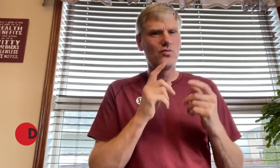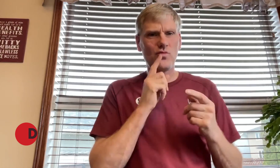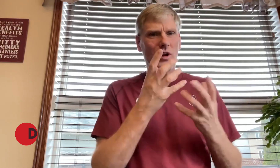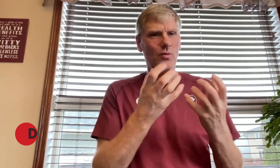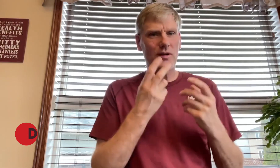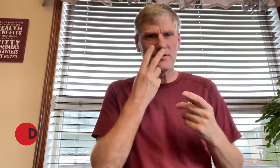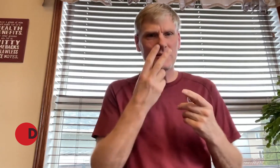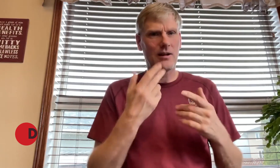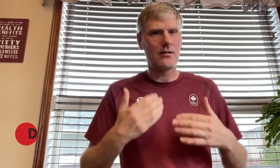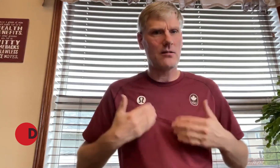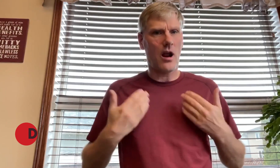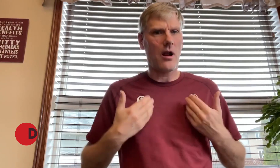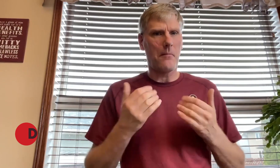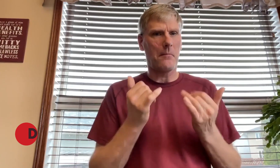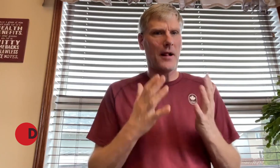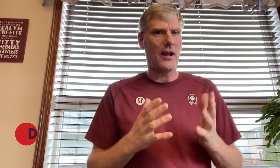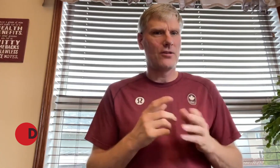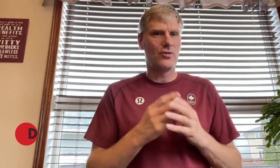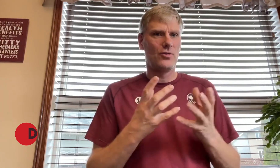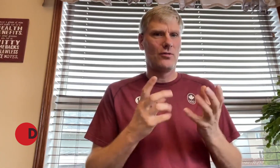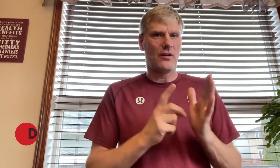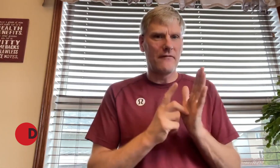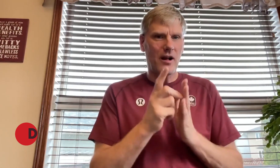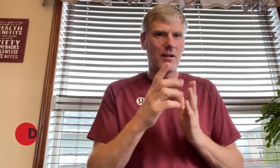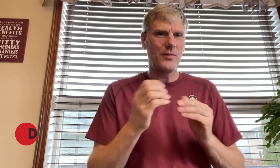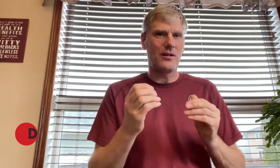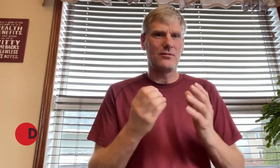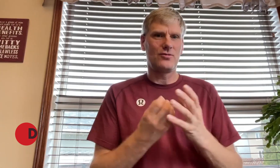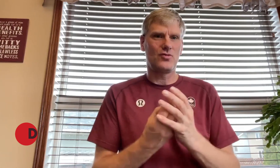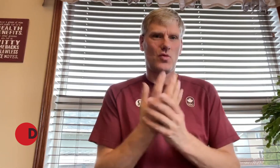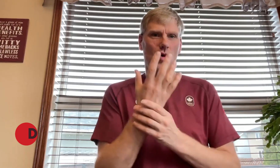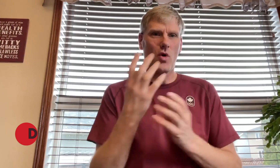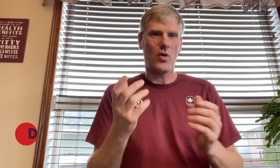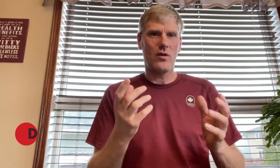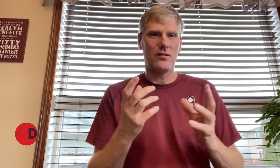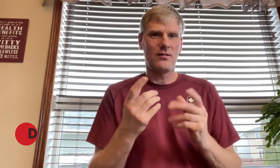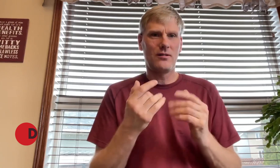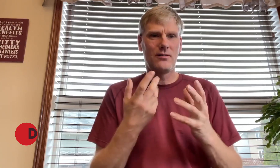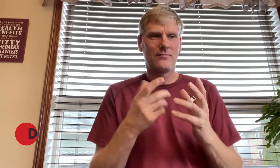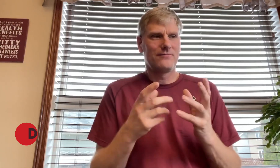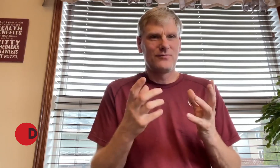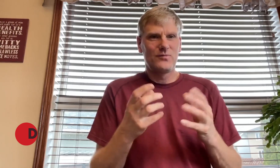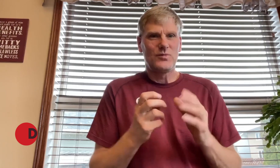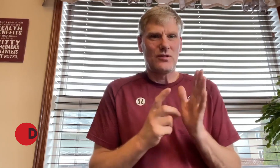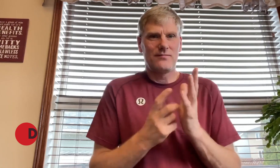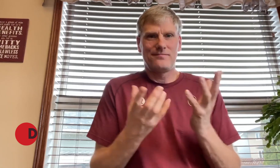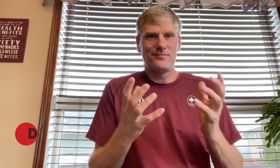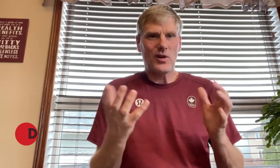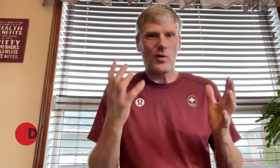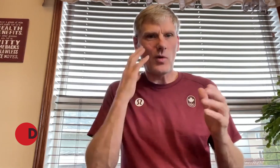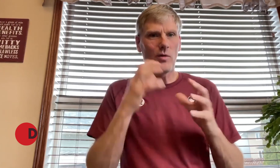I really want to see young players develop and grow, you know,